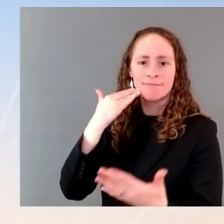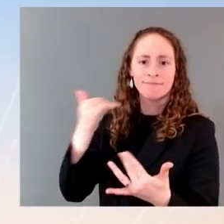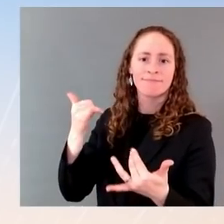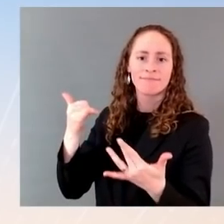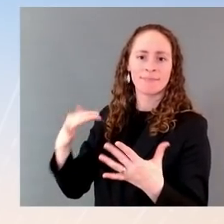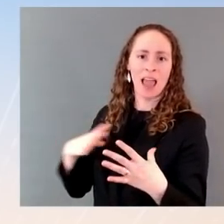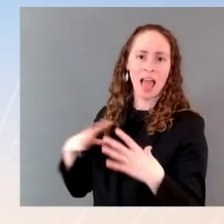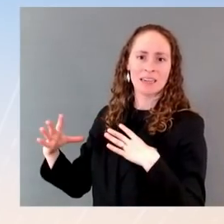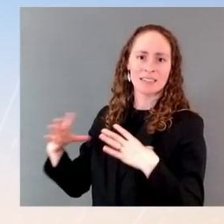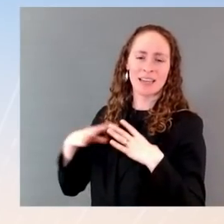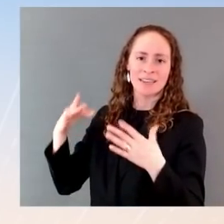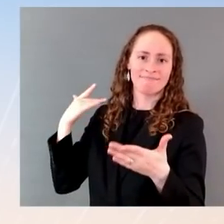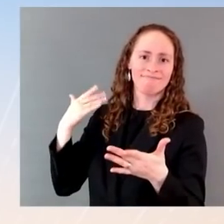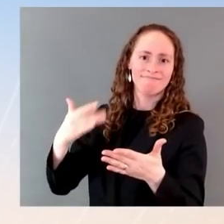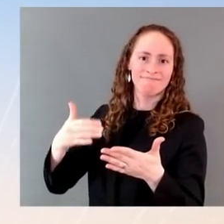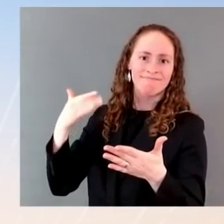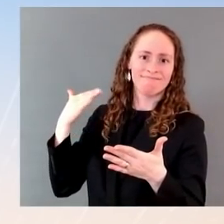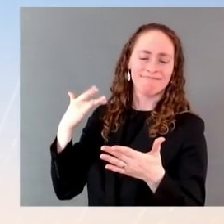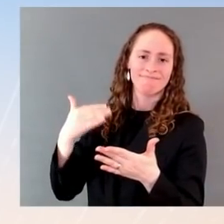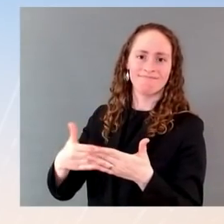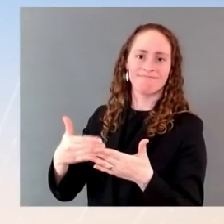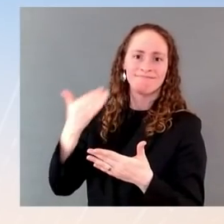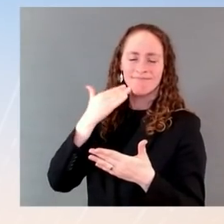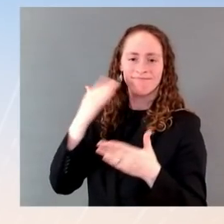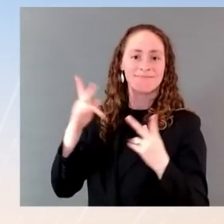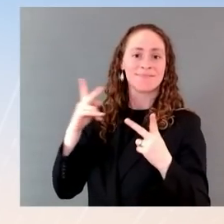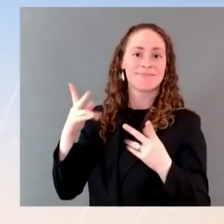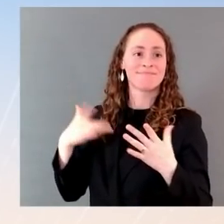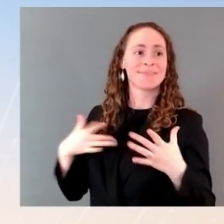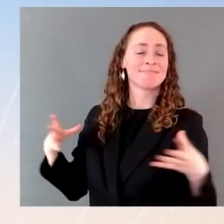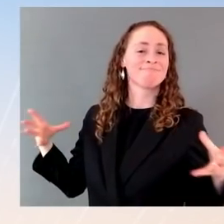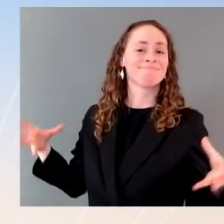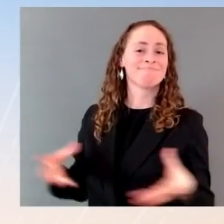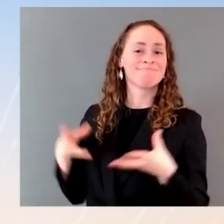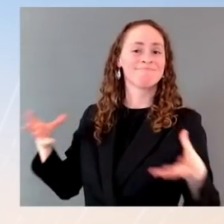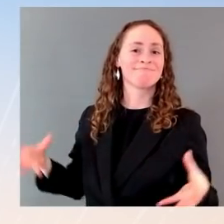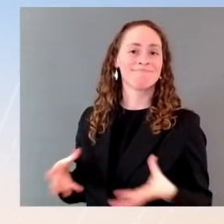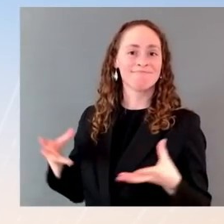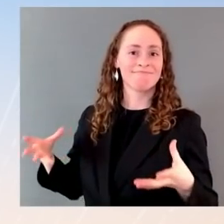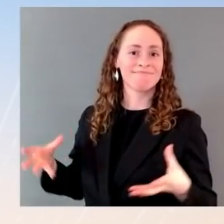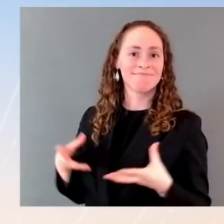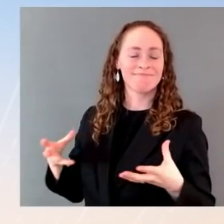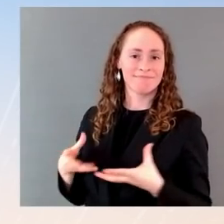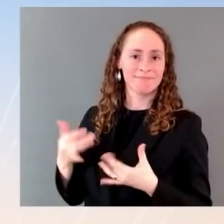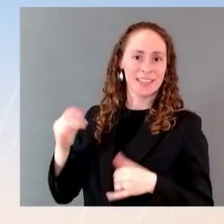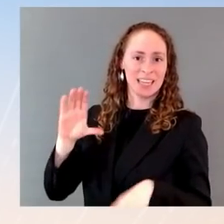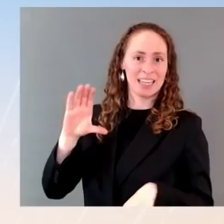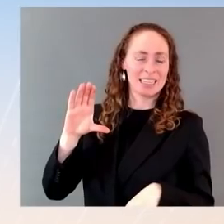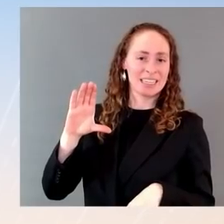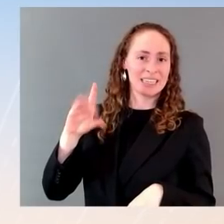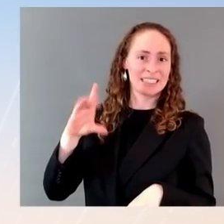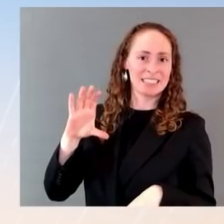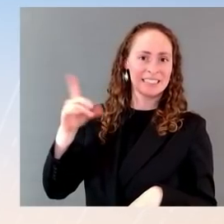I would really point you to the CDC because they look at a range of data and science as they make assessments or make additional recommendations.